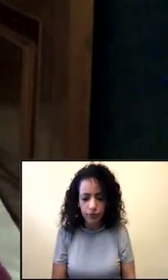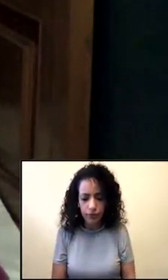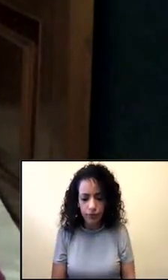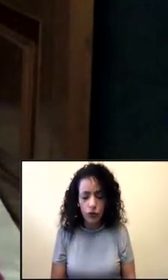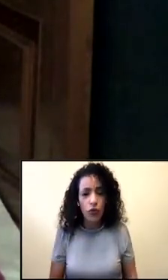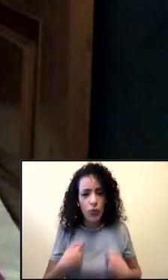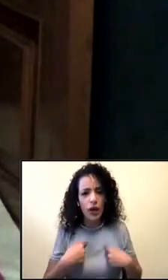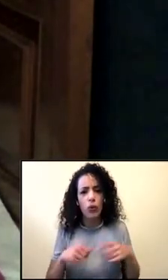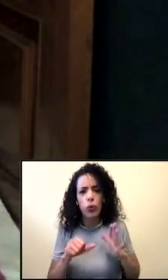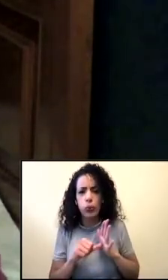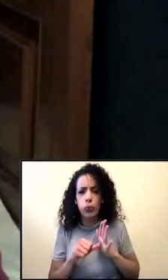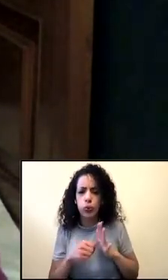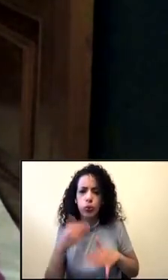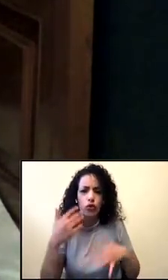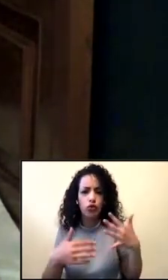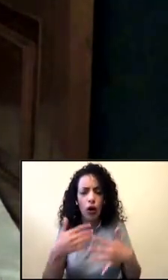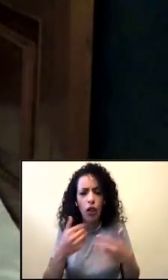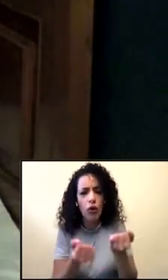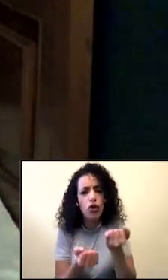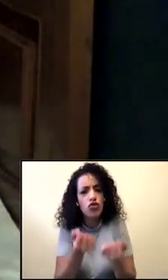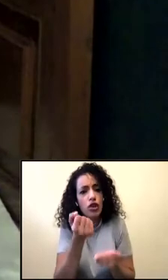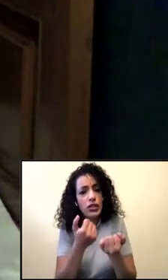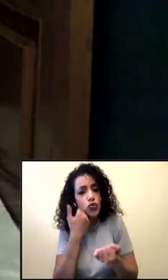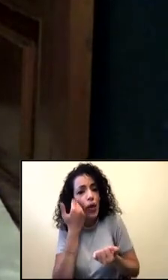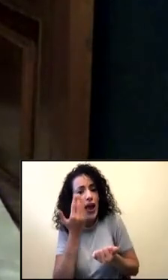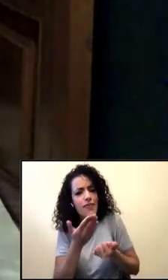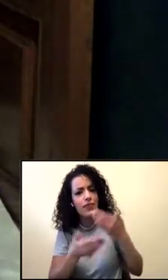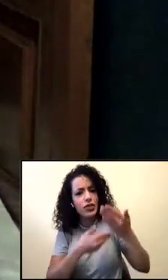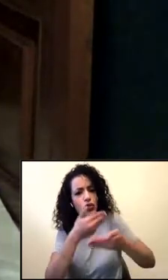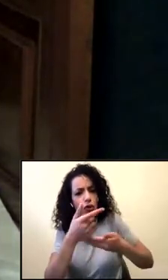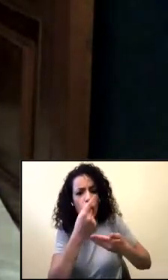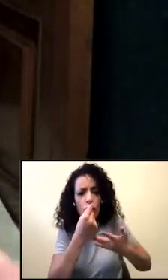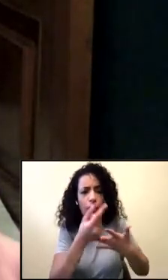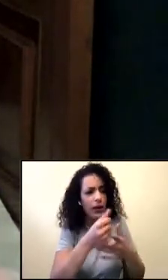justice to every story that I recorded. Whether it is a Hindu, Muslim, Christian, Parsi, Indian,